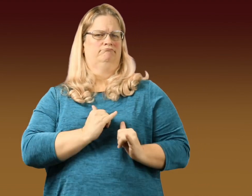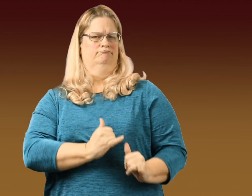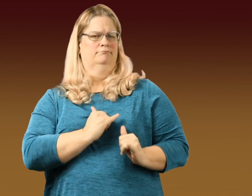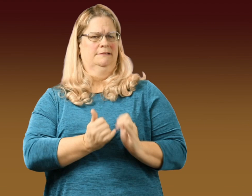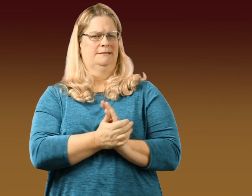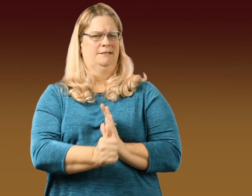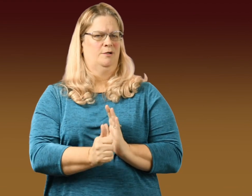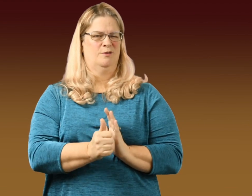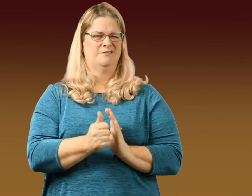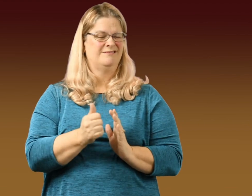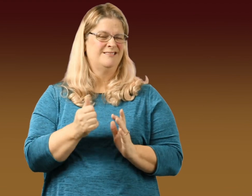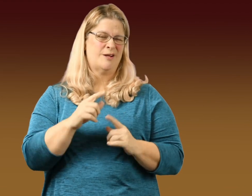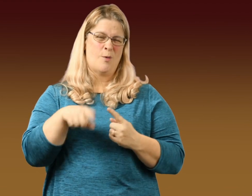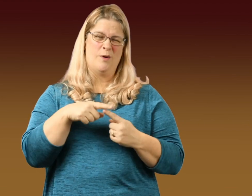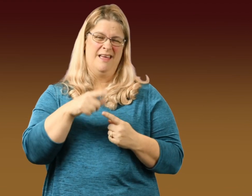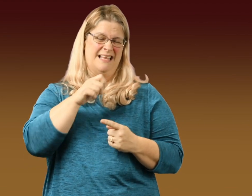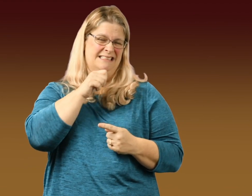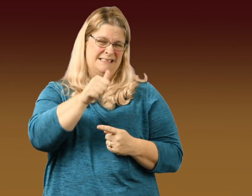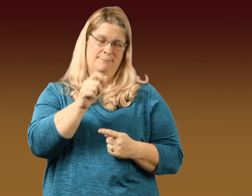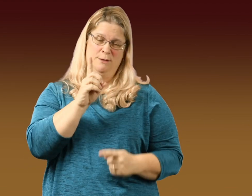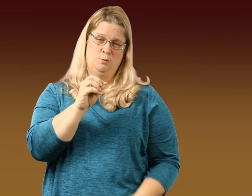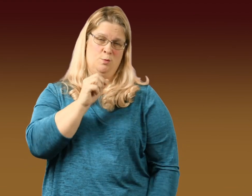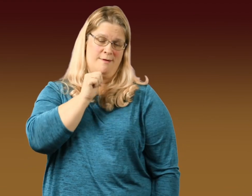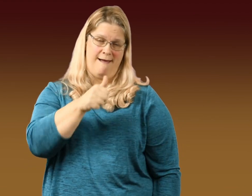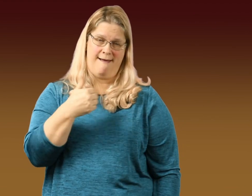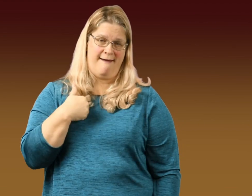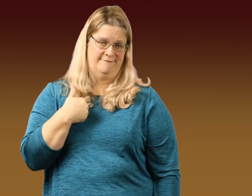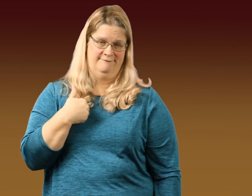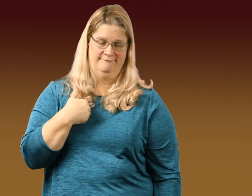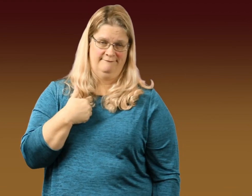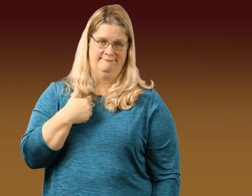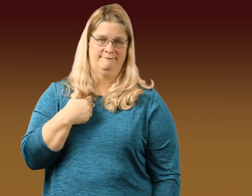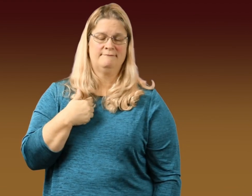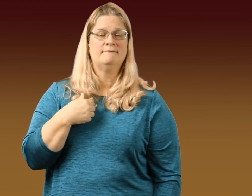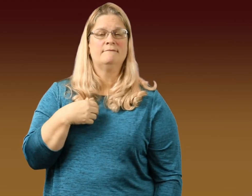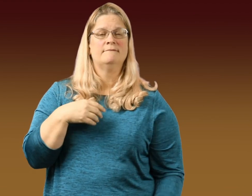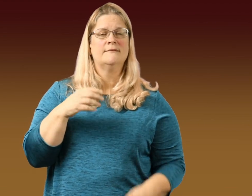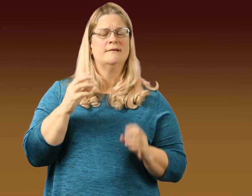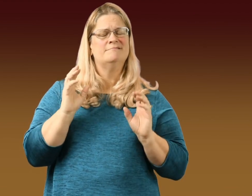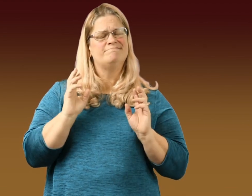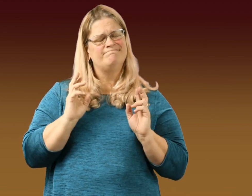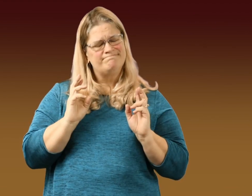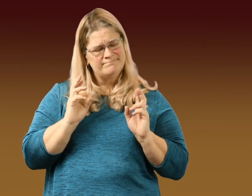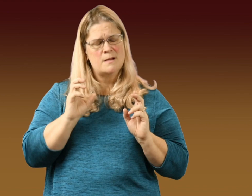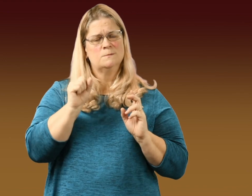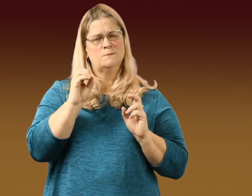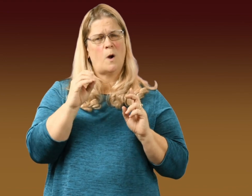to have the same skill set that we as adults have. However, children do not yet have those developed.